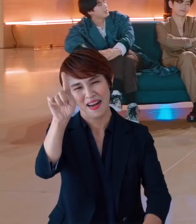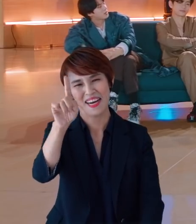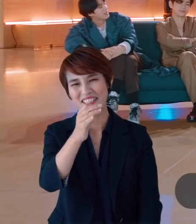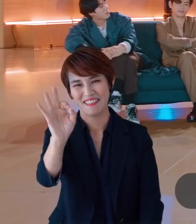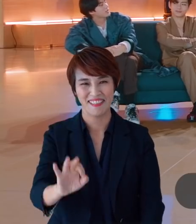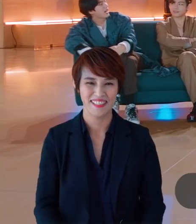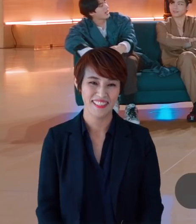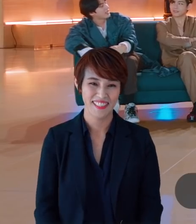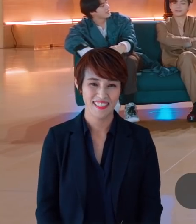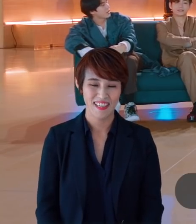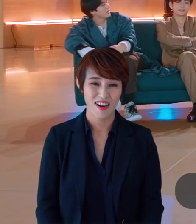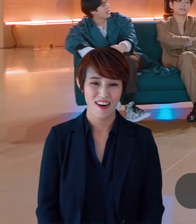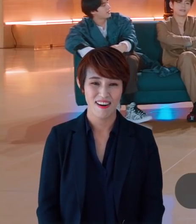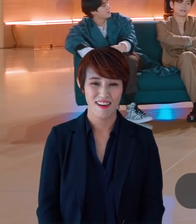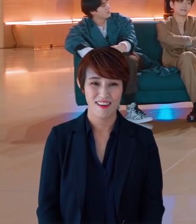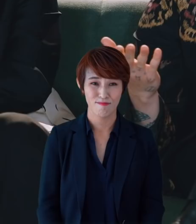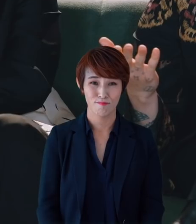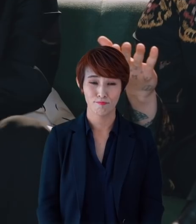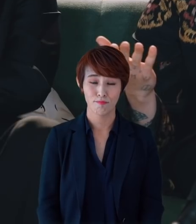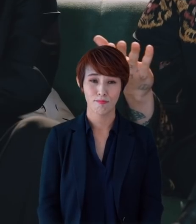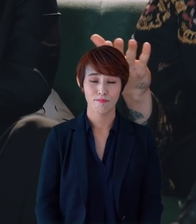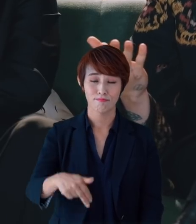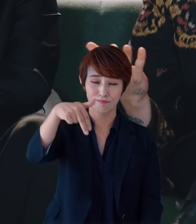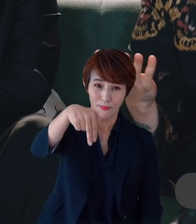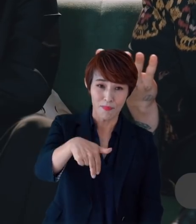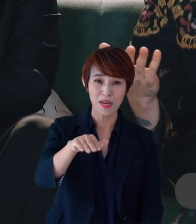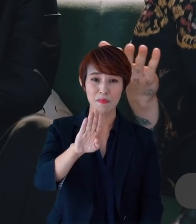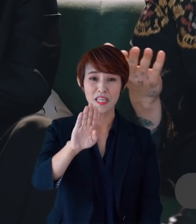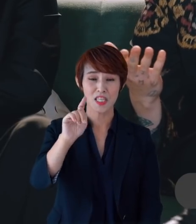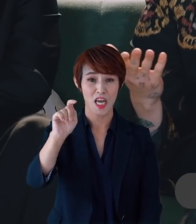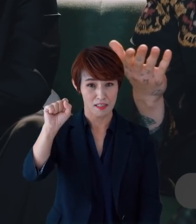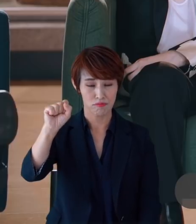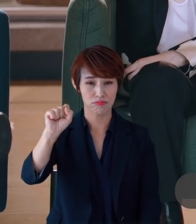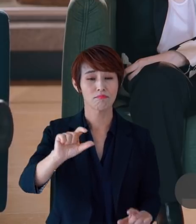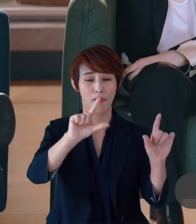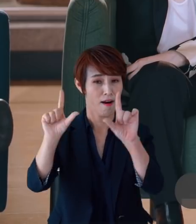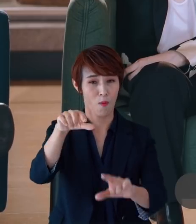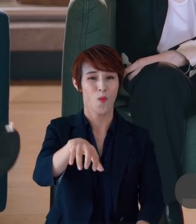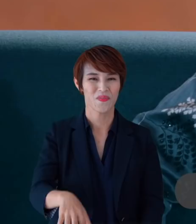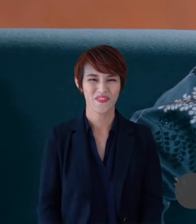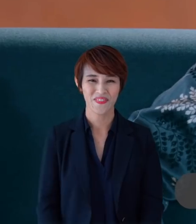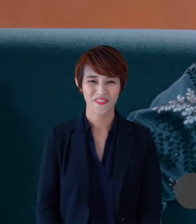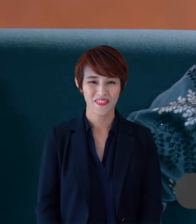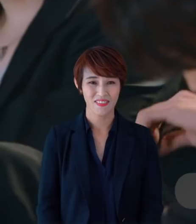Jin : You’re so cool. Jung Kook: BTS is in Seoul. Jimin: These days Jung Kook seems to be a step ahead of me. j-hope: I guess that’s a wrap?